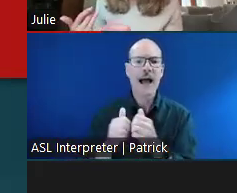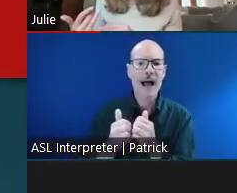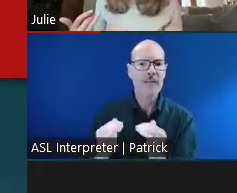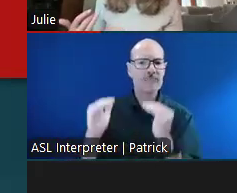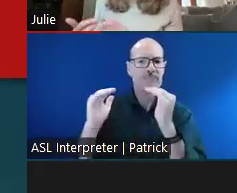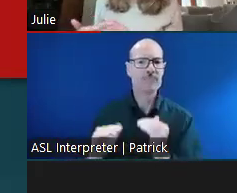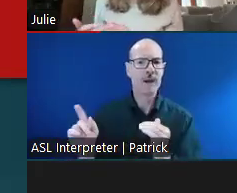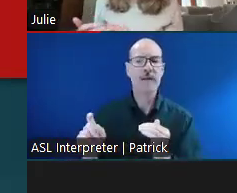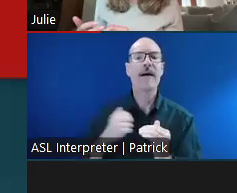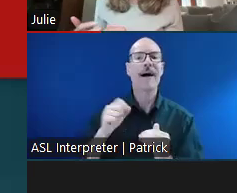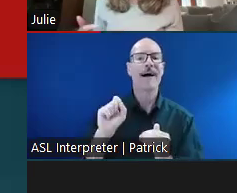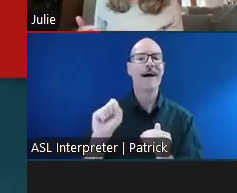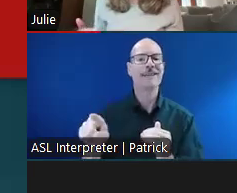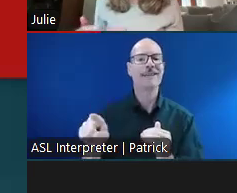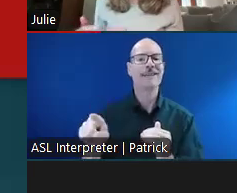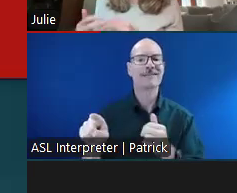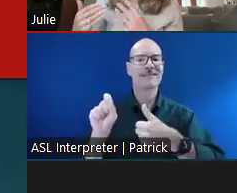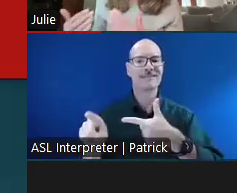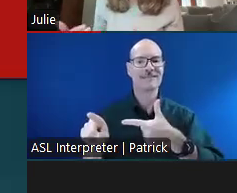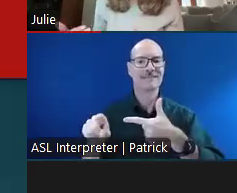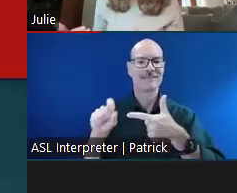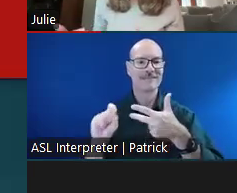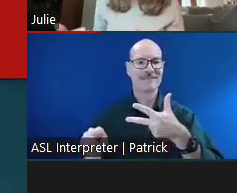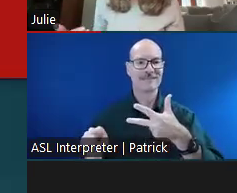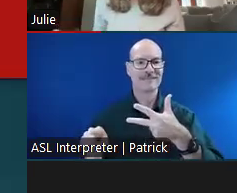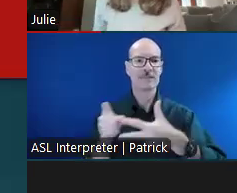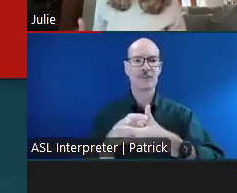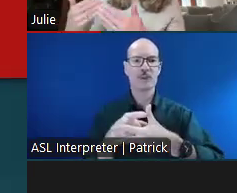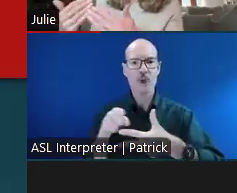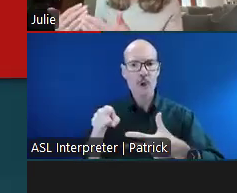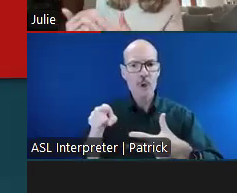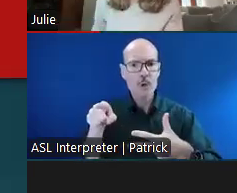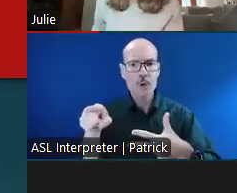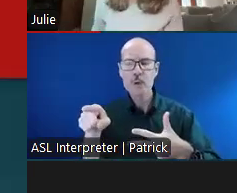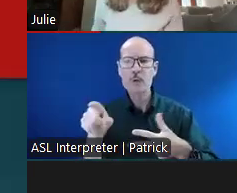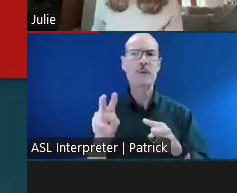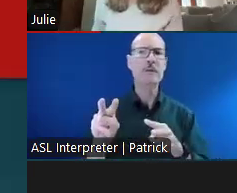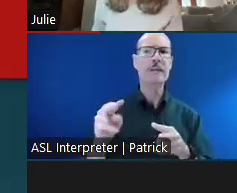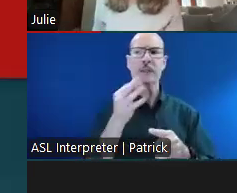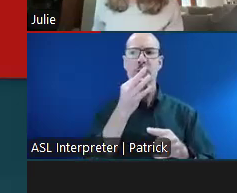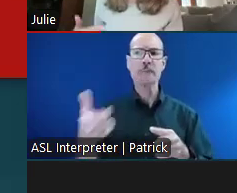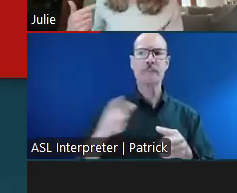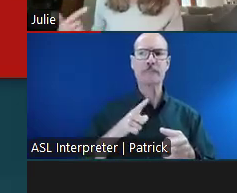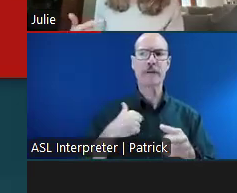So first one being, how anxious or stressed are you about expecting to become or being a caregiver?